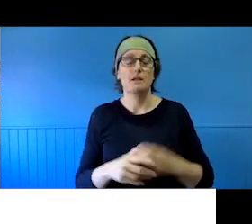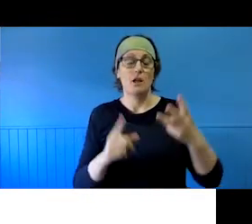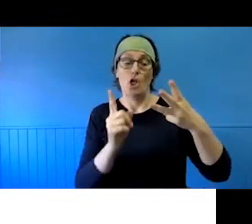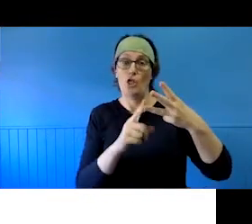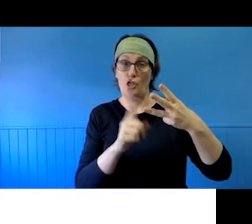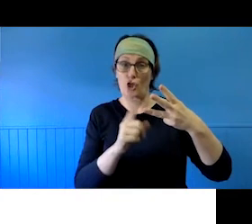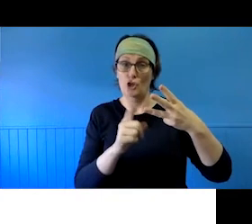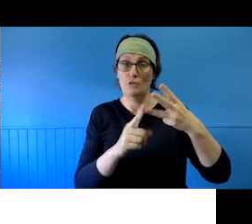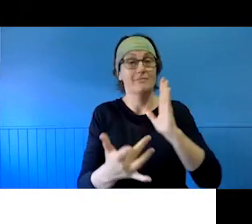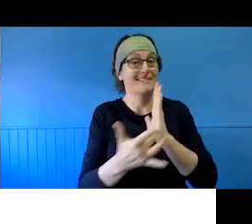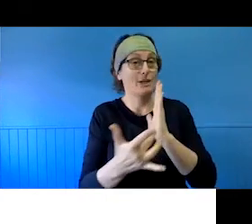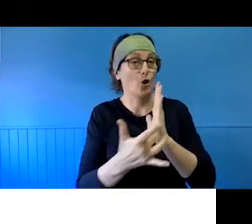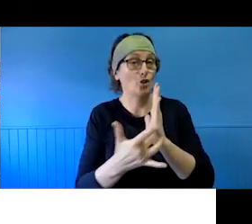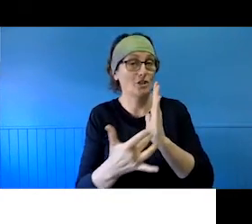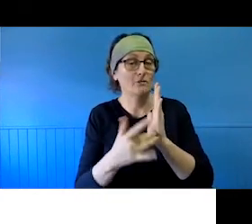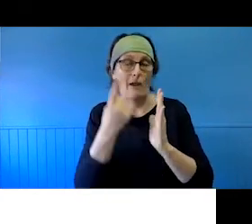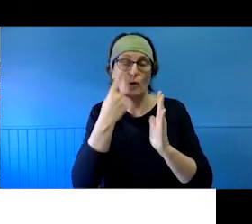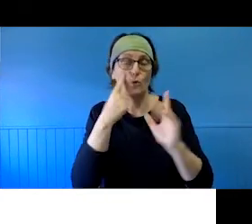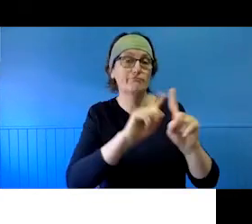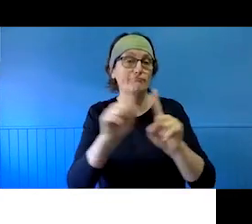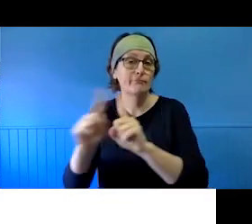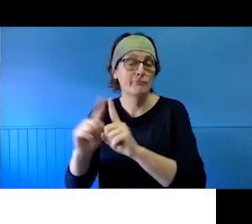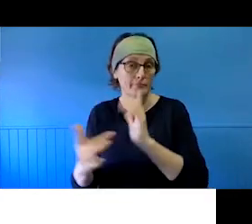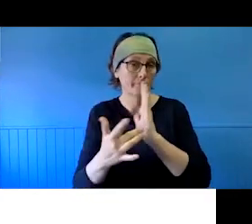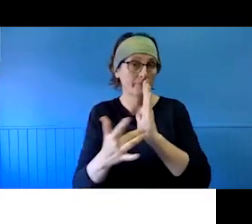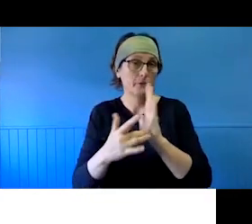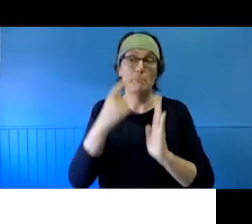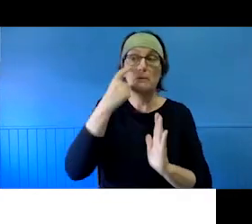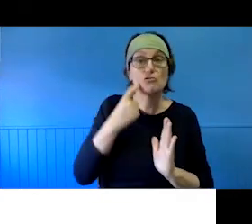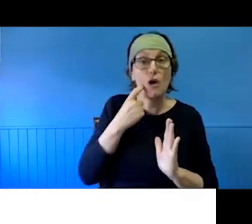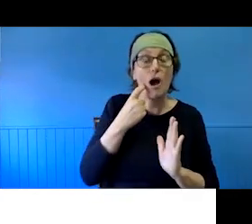look at some technology and have an opportunity to try out some